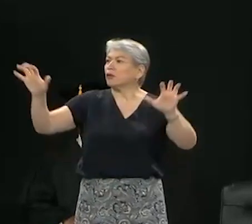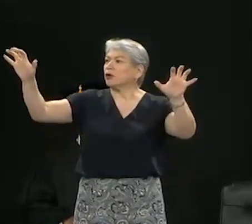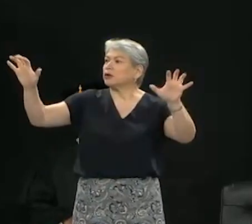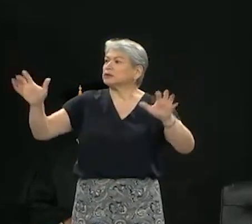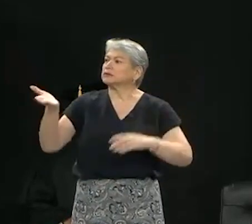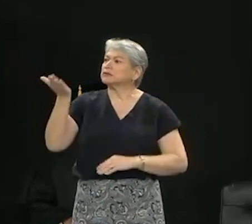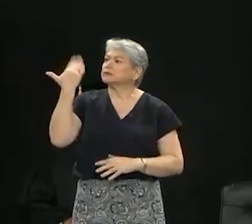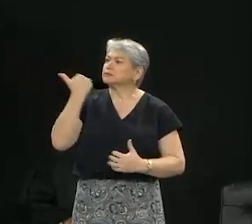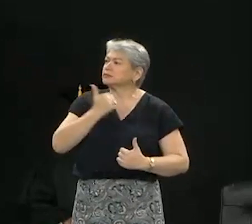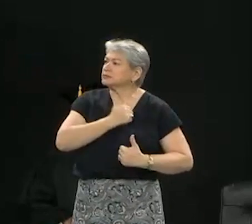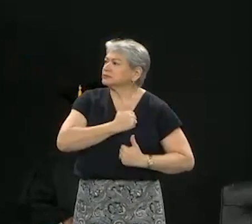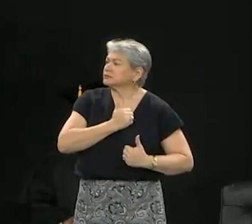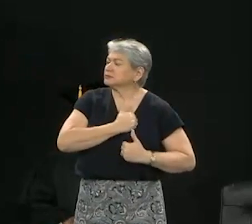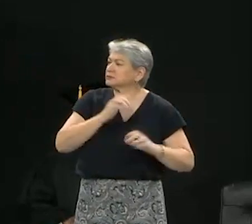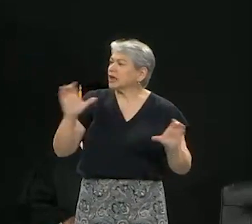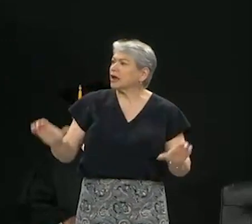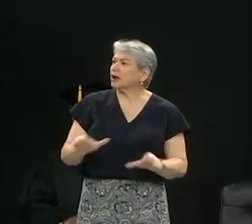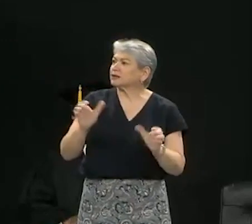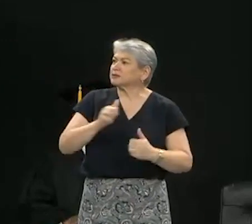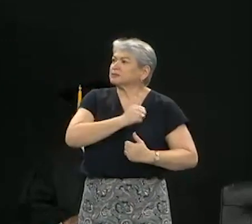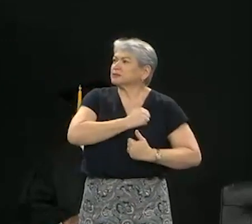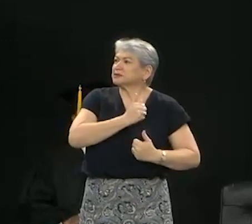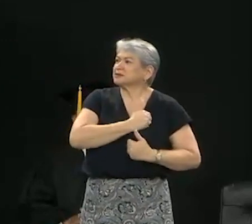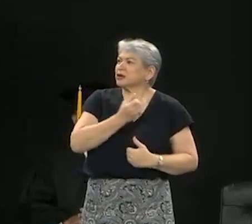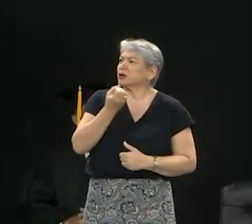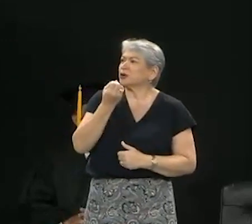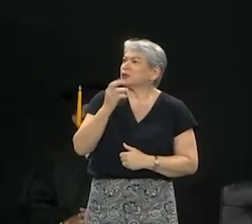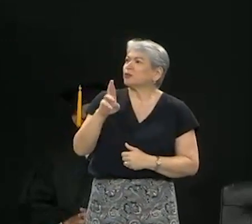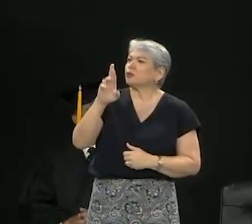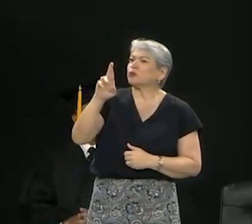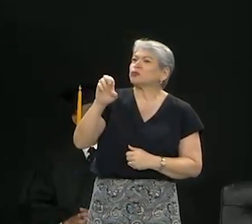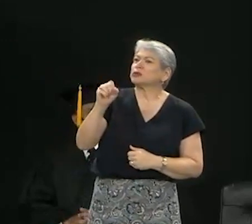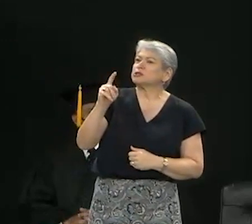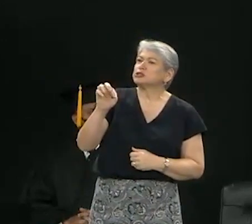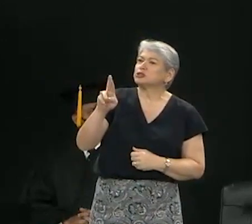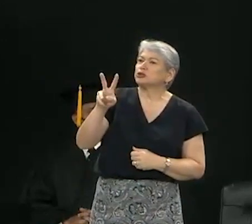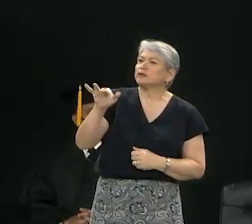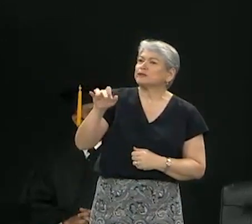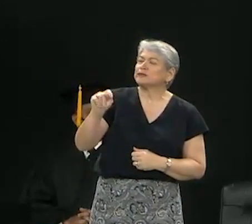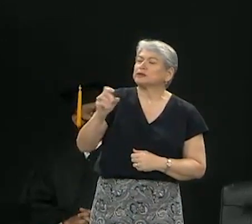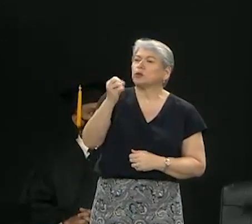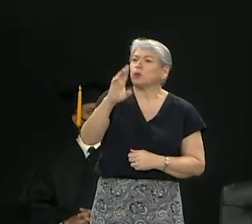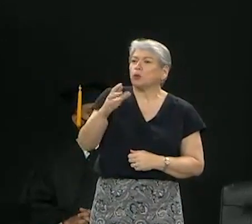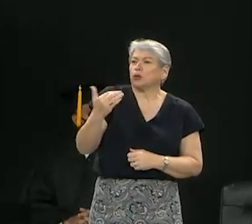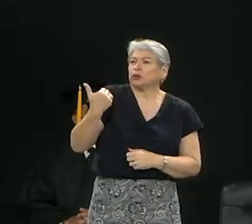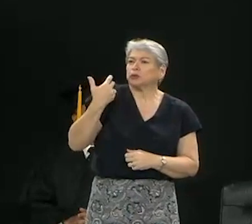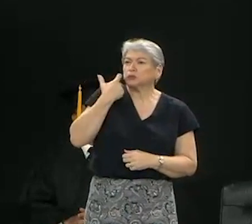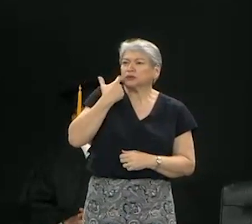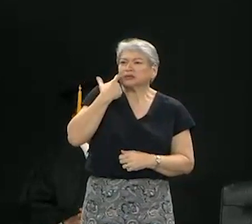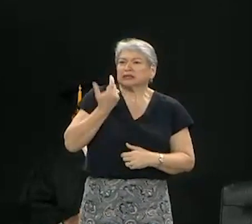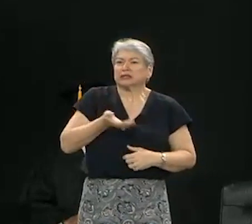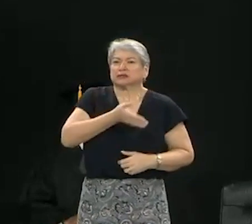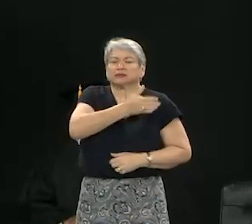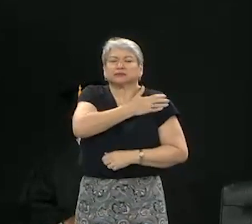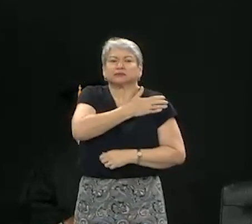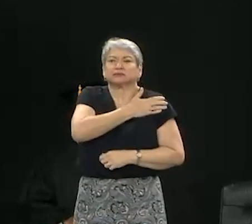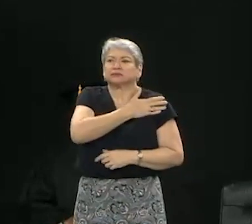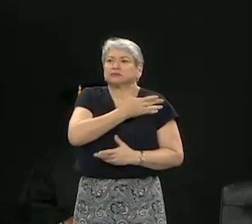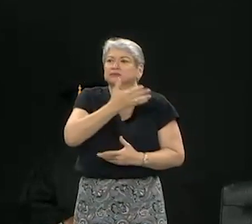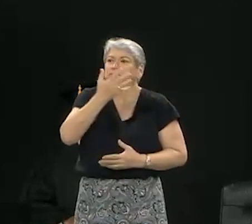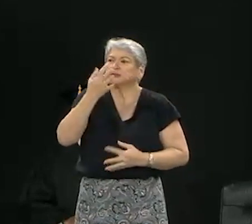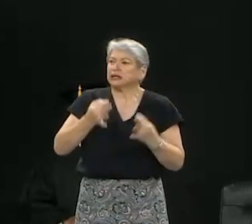active military or reservists, or newly commissioned officers, to please stand if you are able to do so.